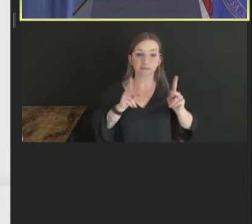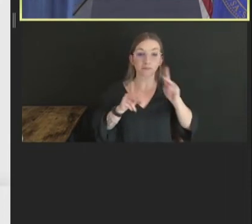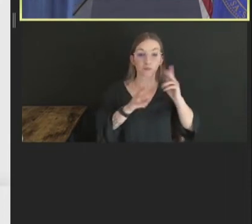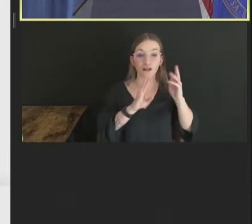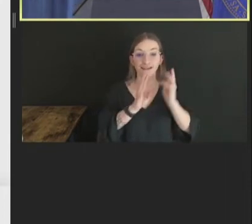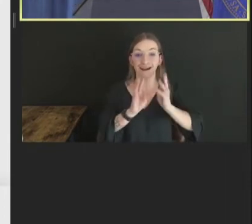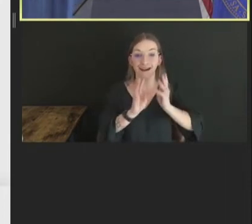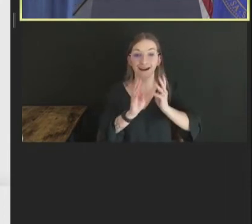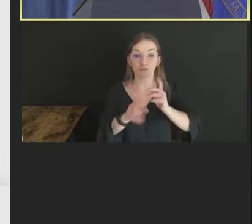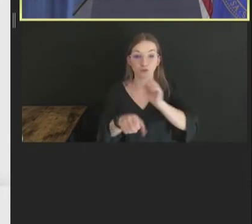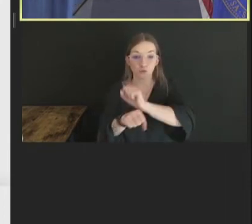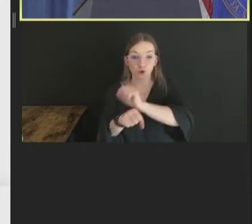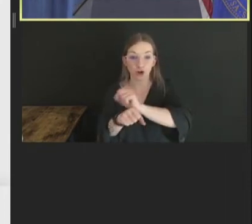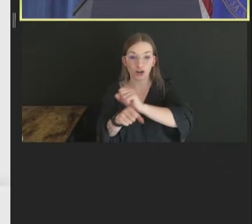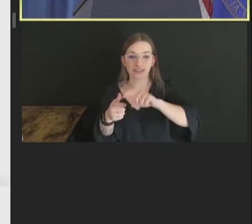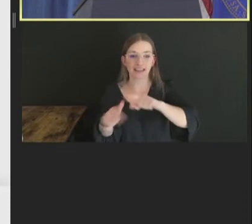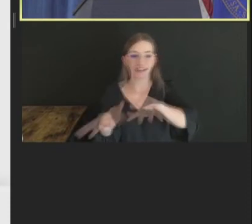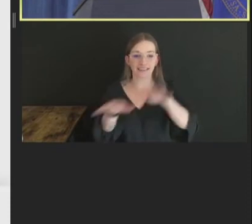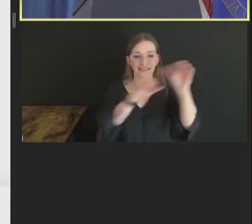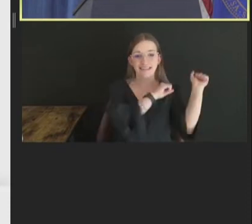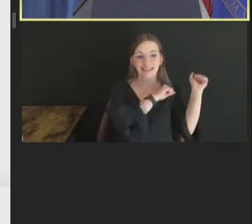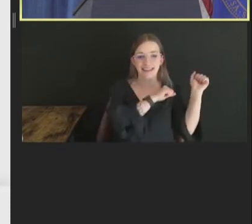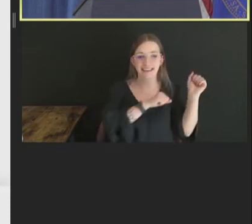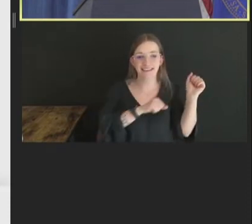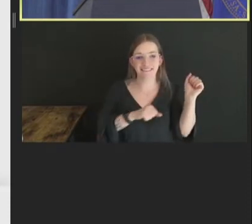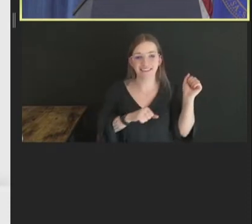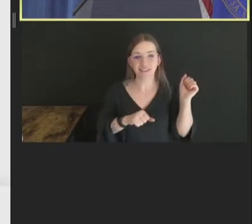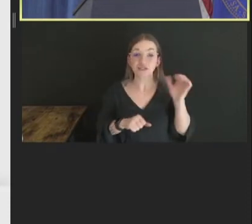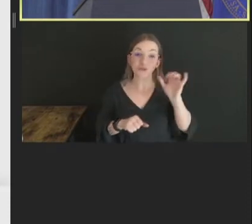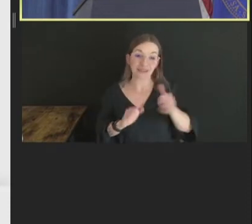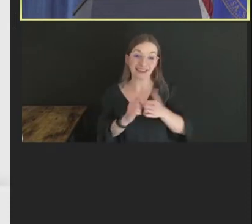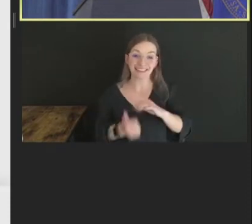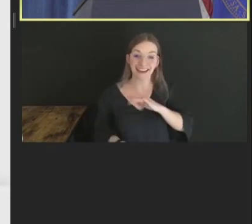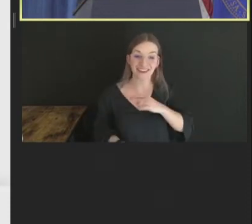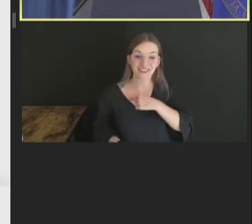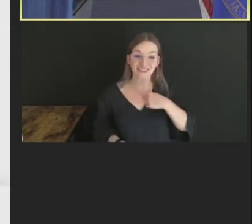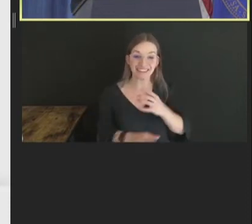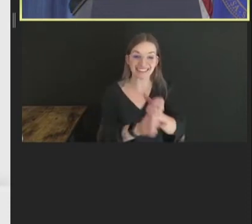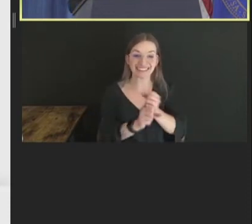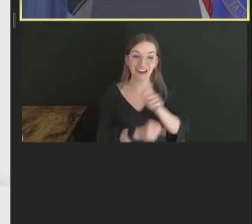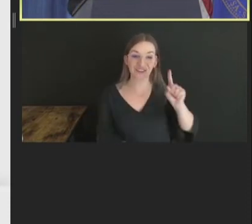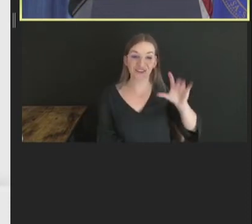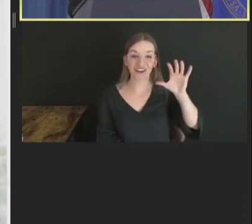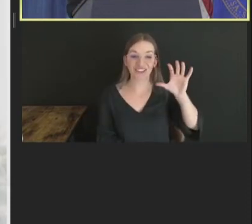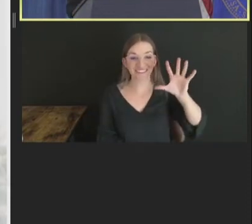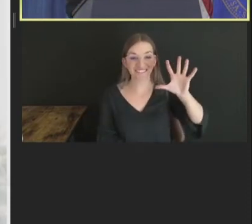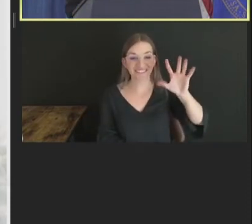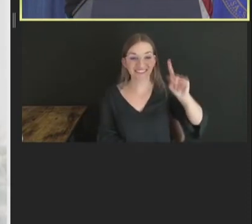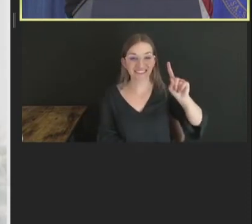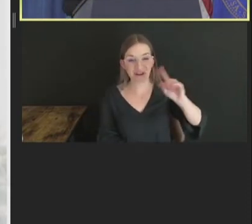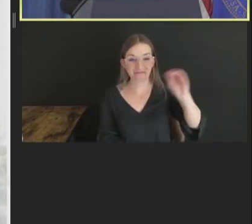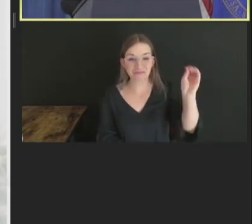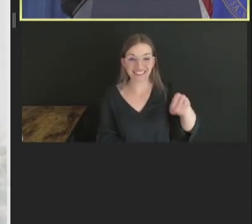hit that workforce is key to getting 150 percent vaccination. And so, that's it. Thank you so much.